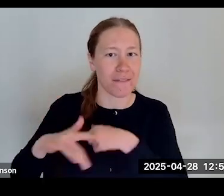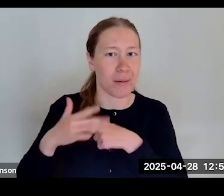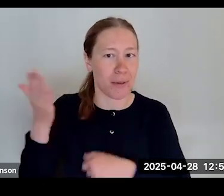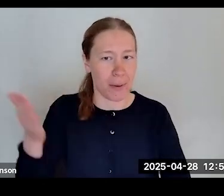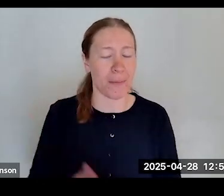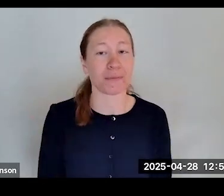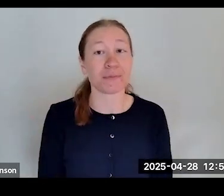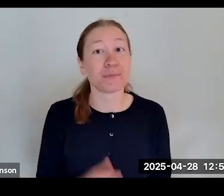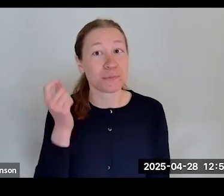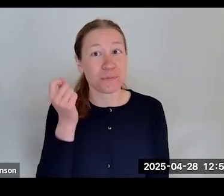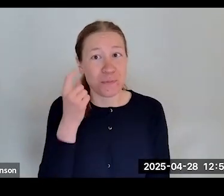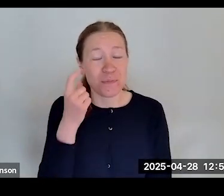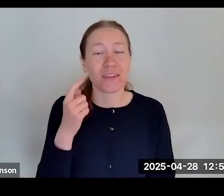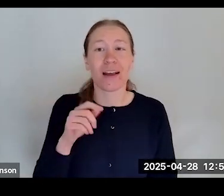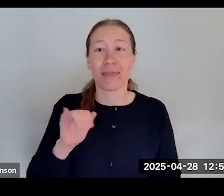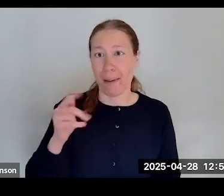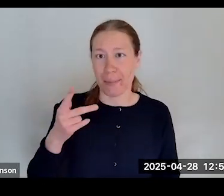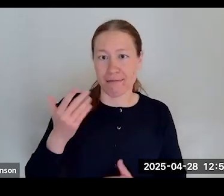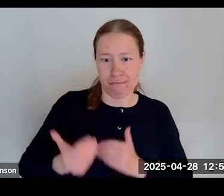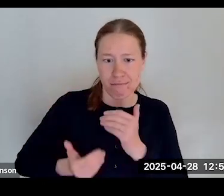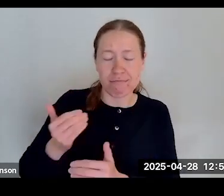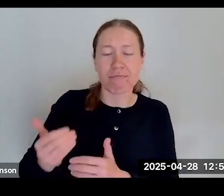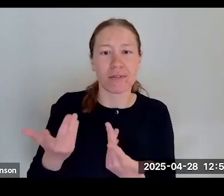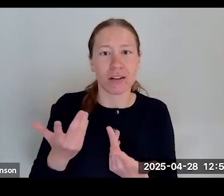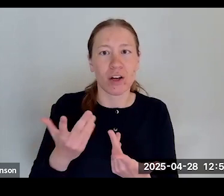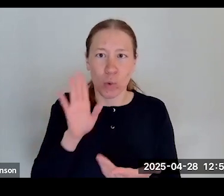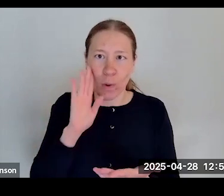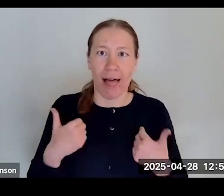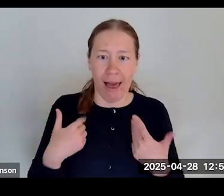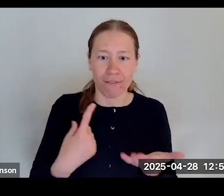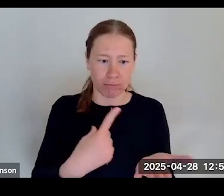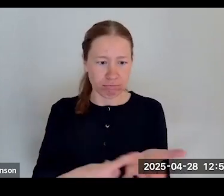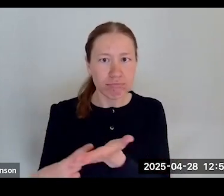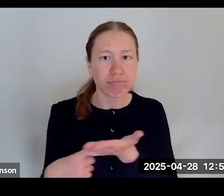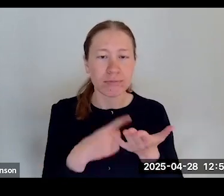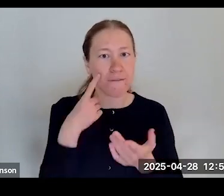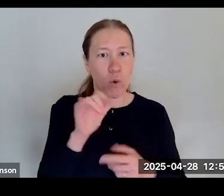However, during this process, there are dialogues that occur with the employee's unit. During these conversations,